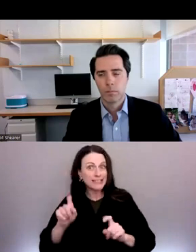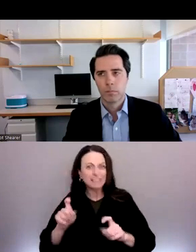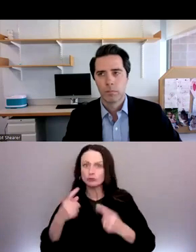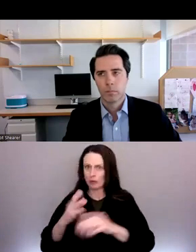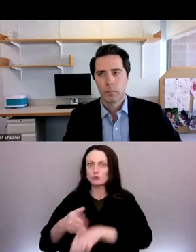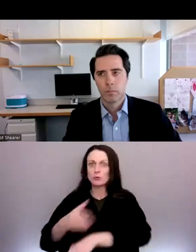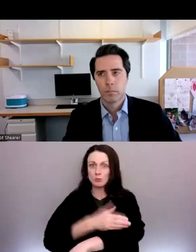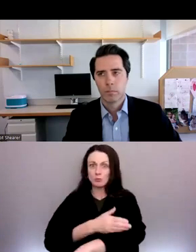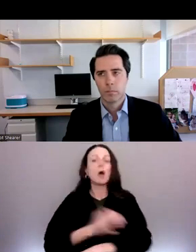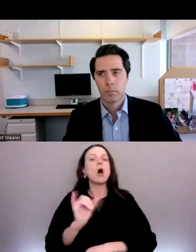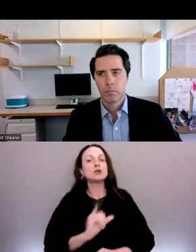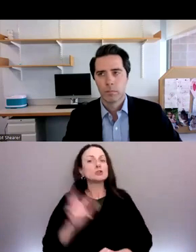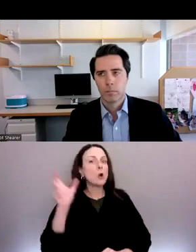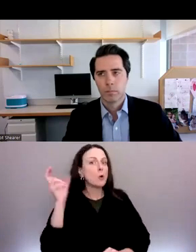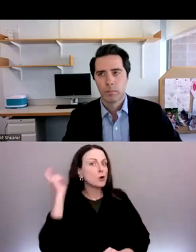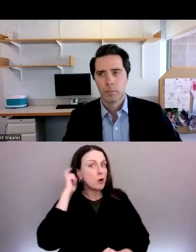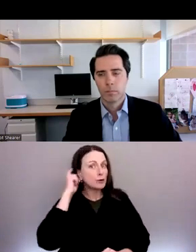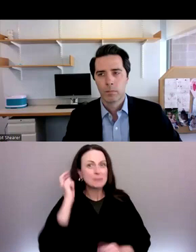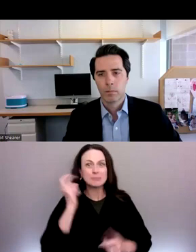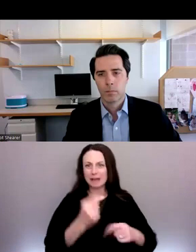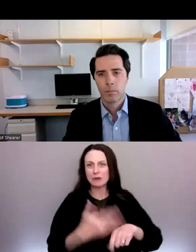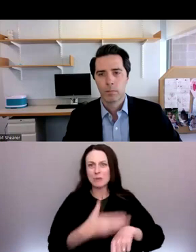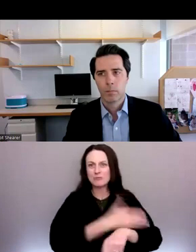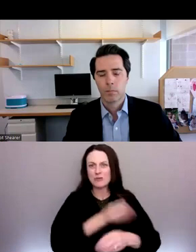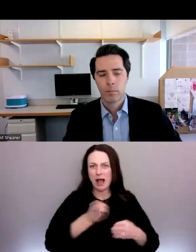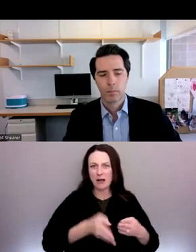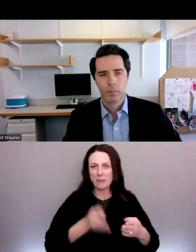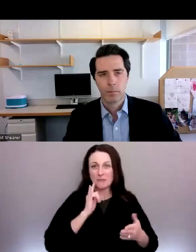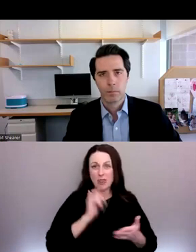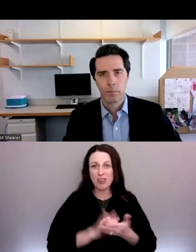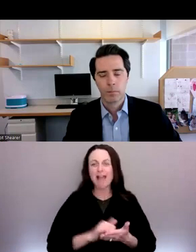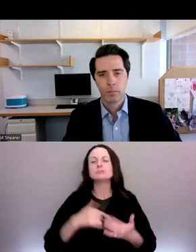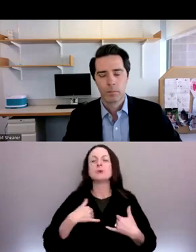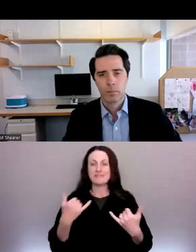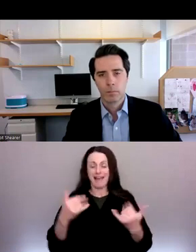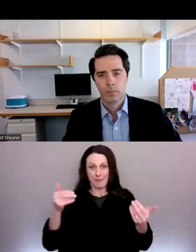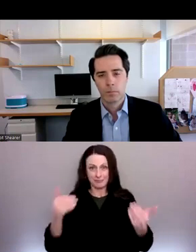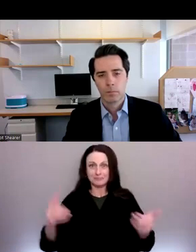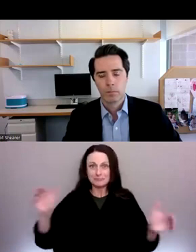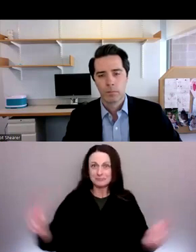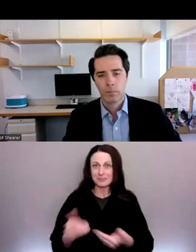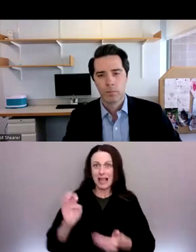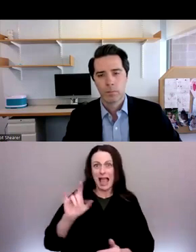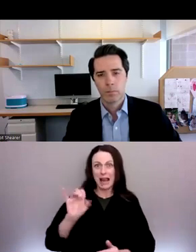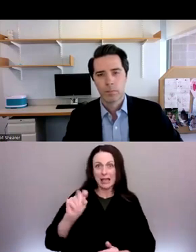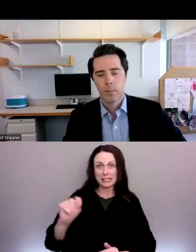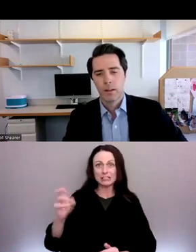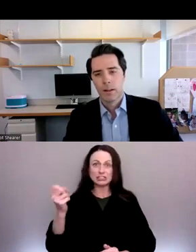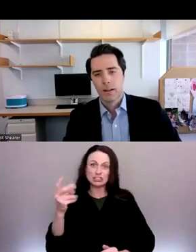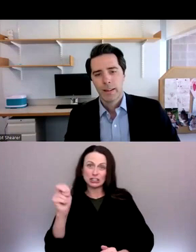implants so without further delay let me